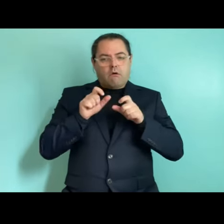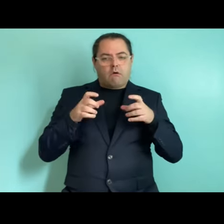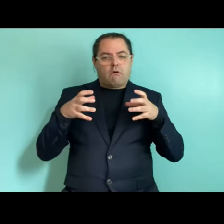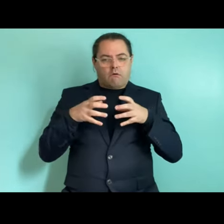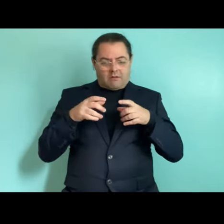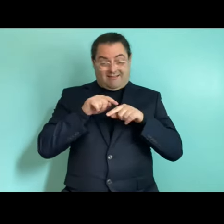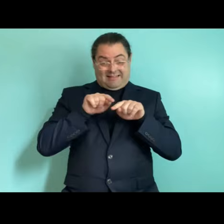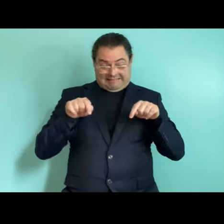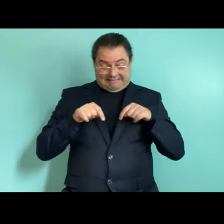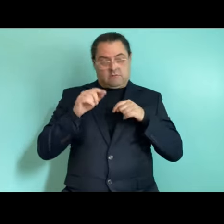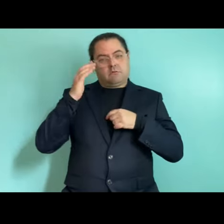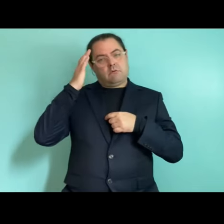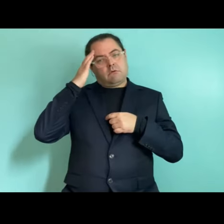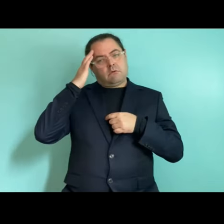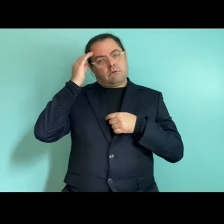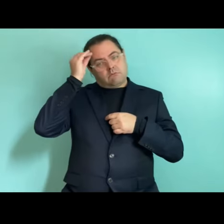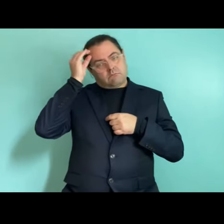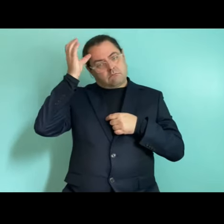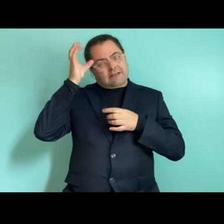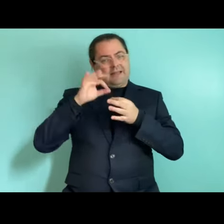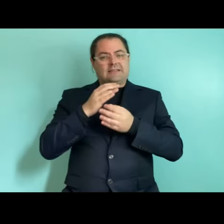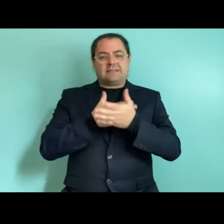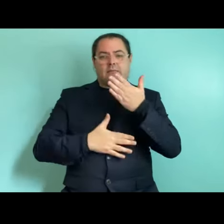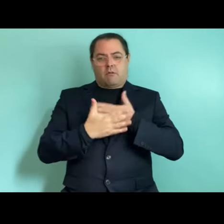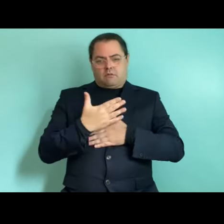conscious, so we organized the training with back.